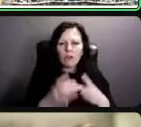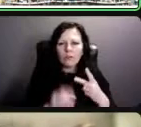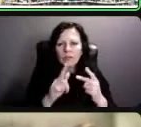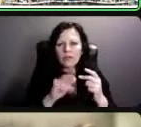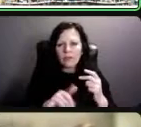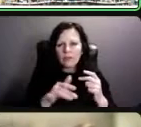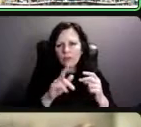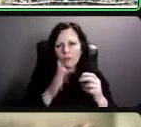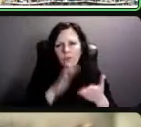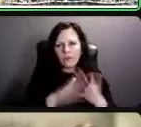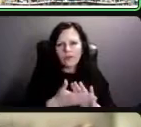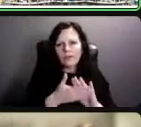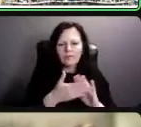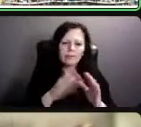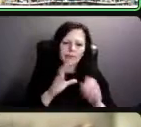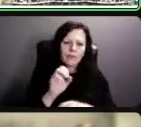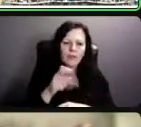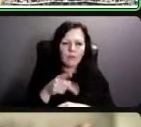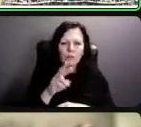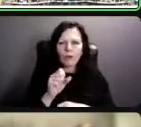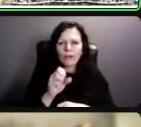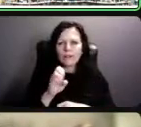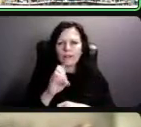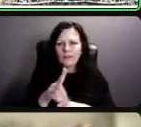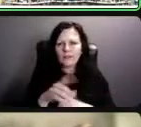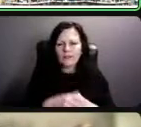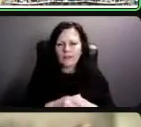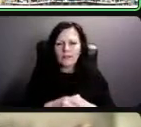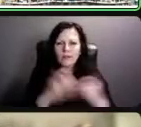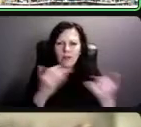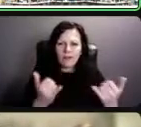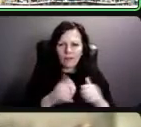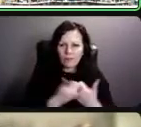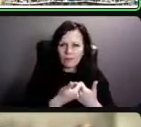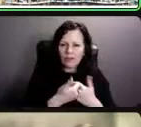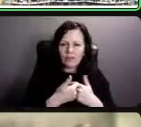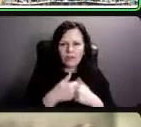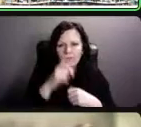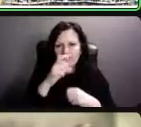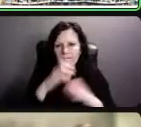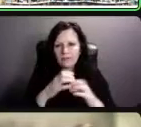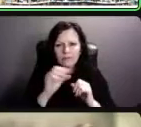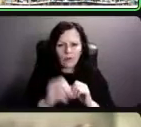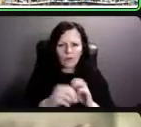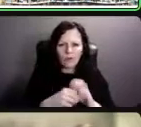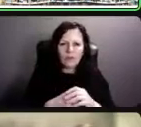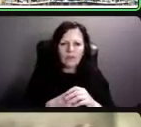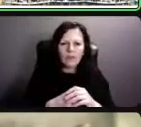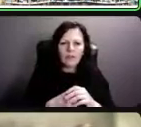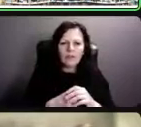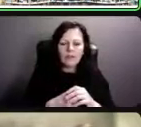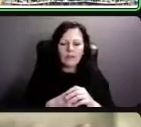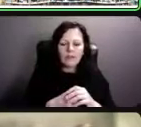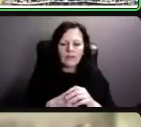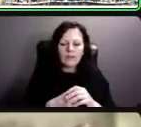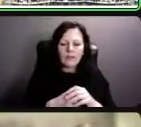THE CITY AS AN URBAN ARRAY OF ACCOUNTING REVENUE. THEY THAT THAT LOCAL AUCTION MIGHT BECOME RESTAURANT BASED